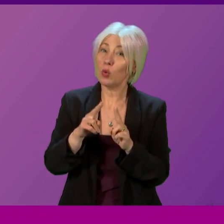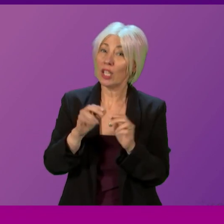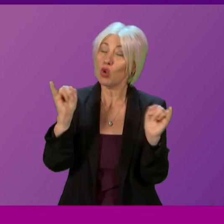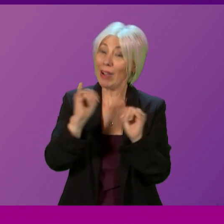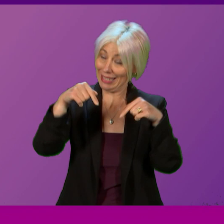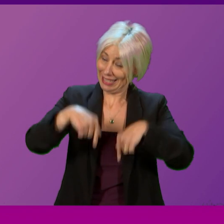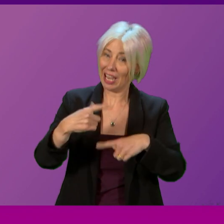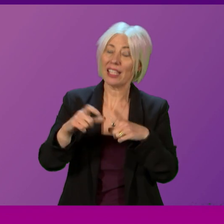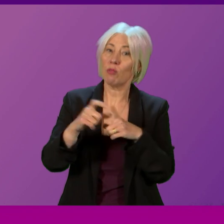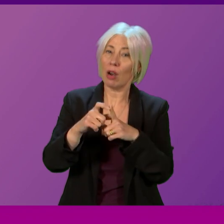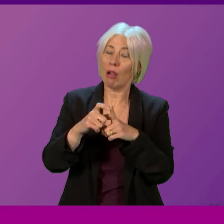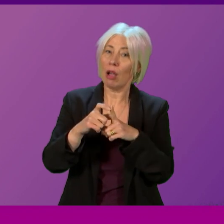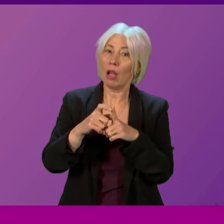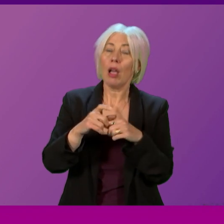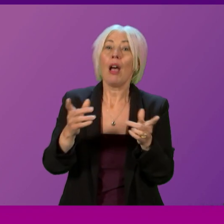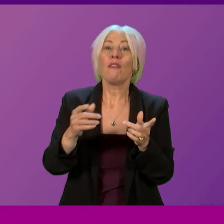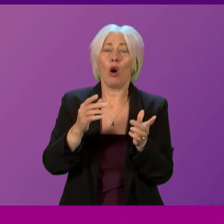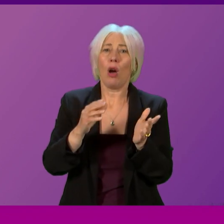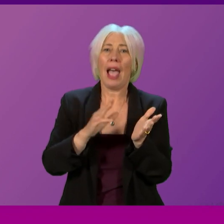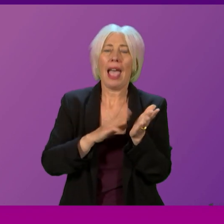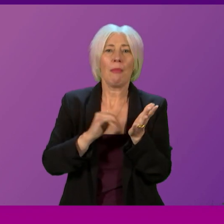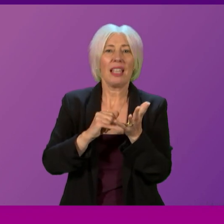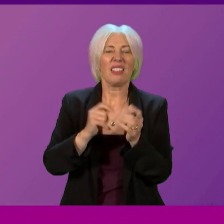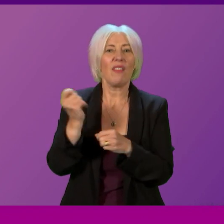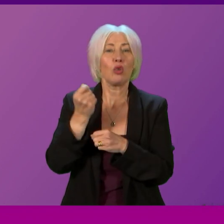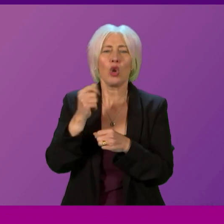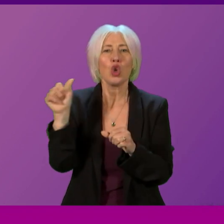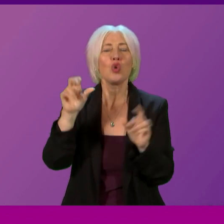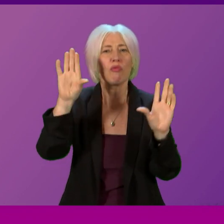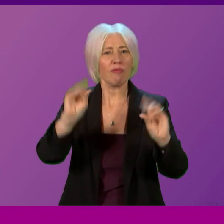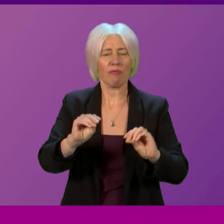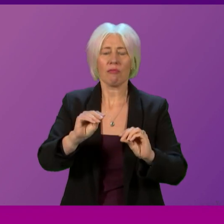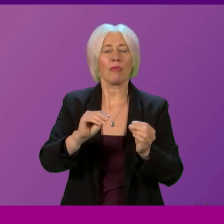The current contract for MS Victoria is due to end in January 2023.